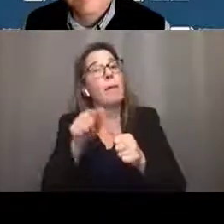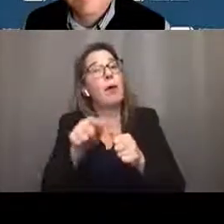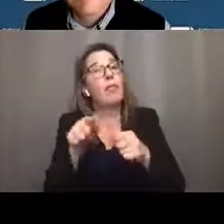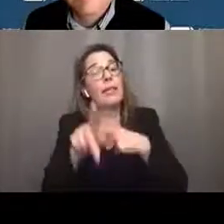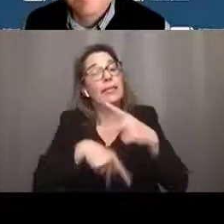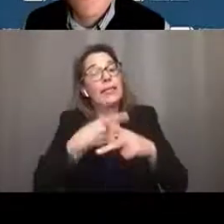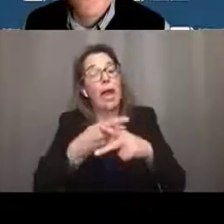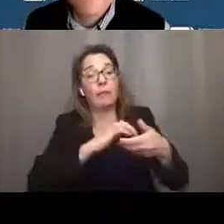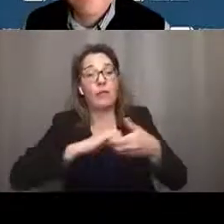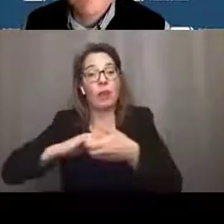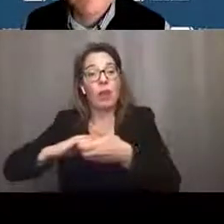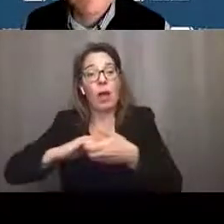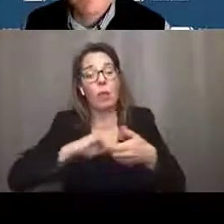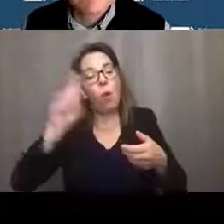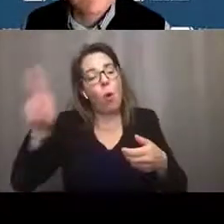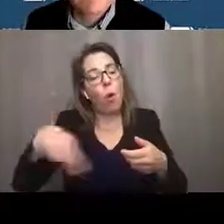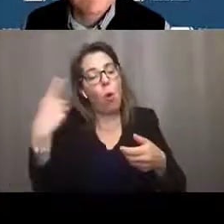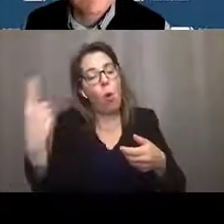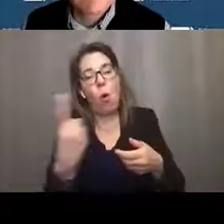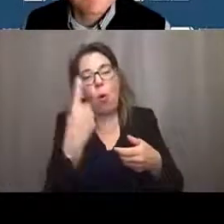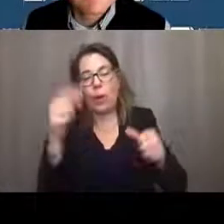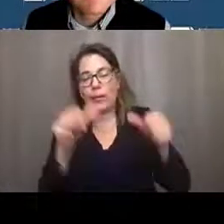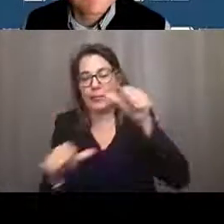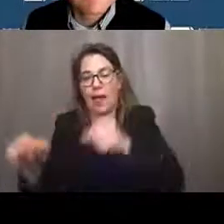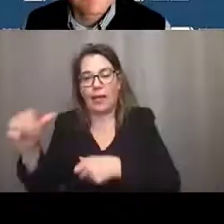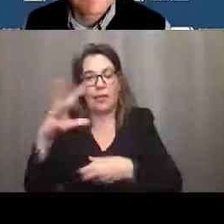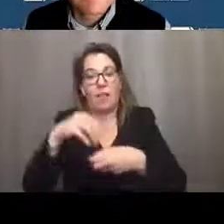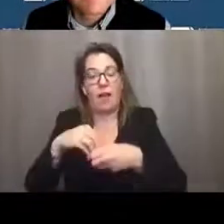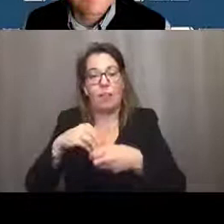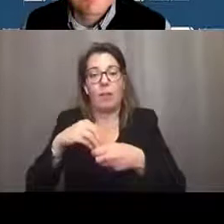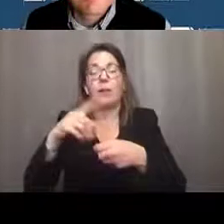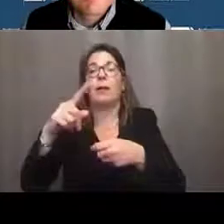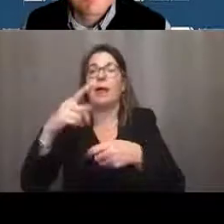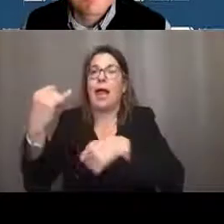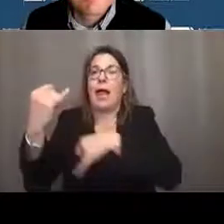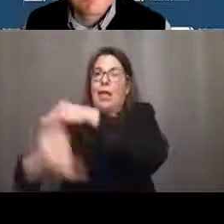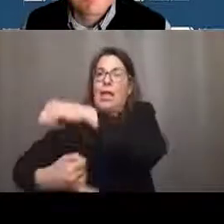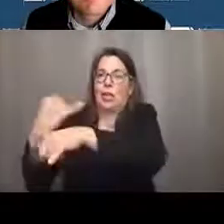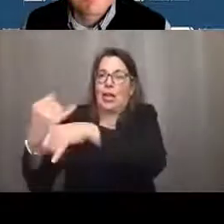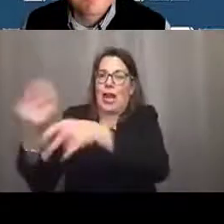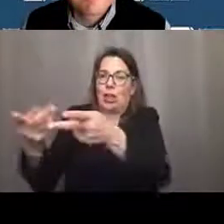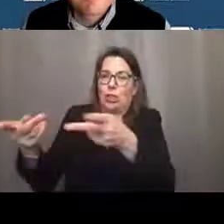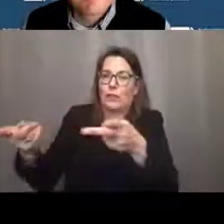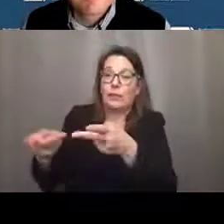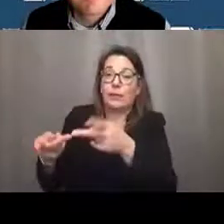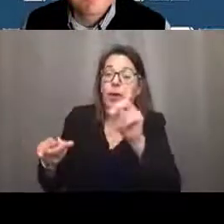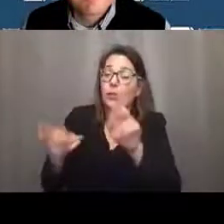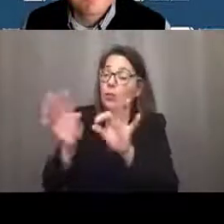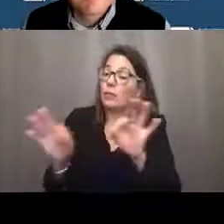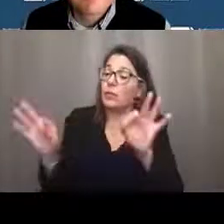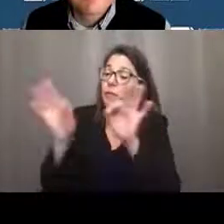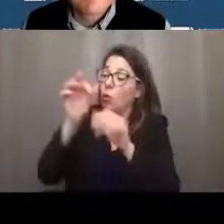there will always be scientific involvement at an international site. So it's important to make sure that each institution